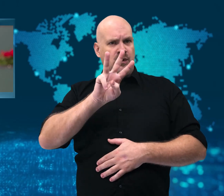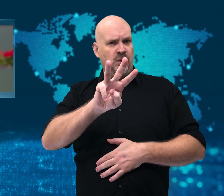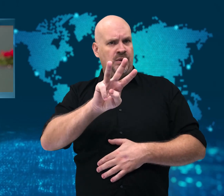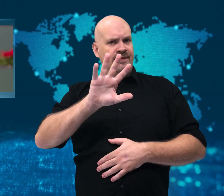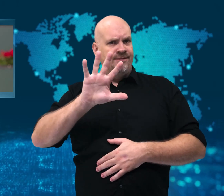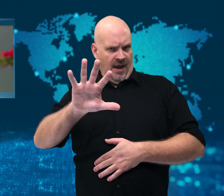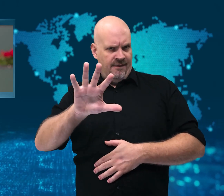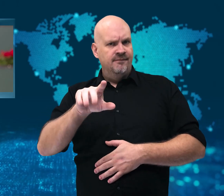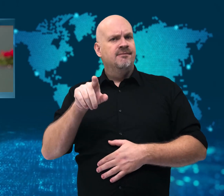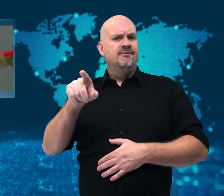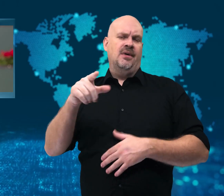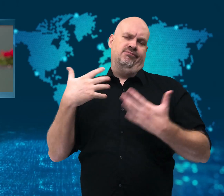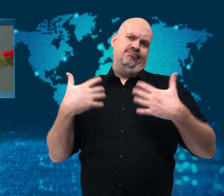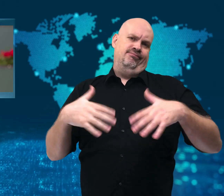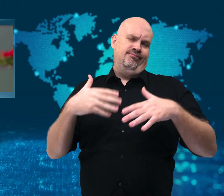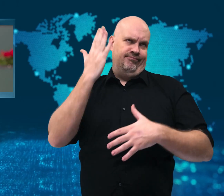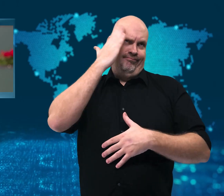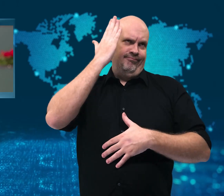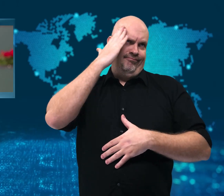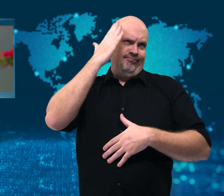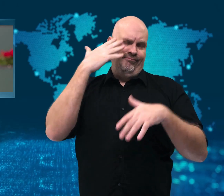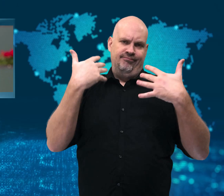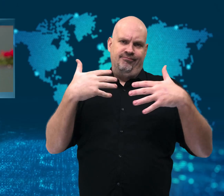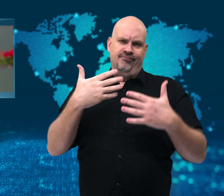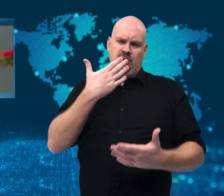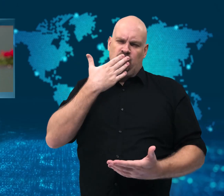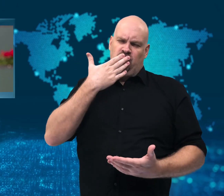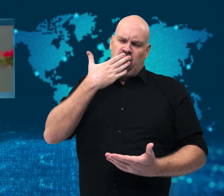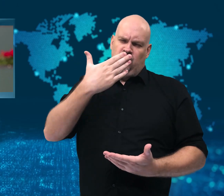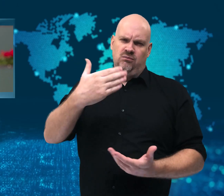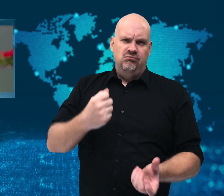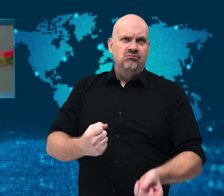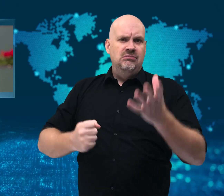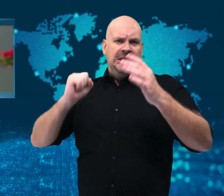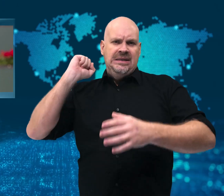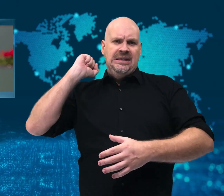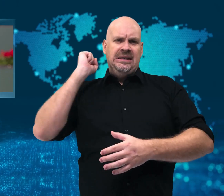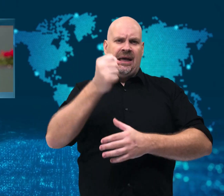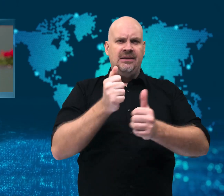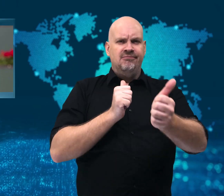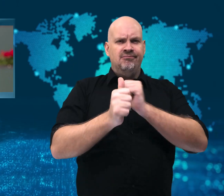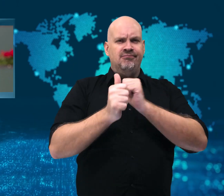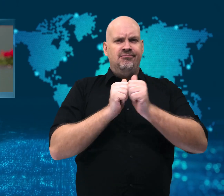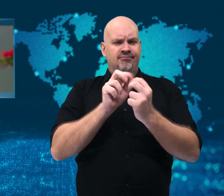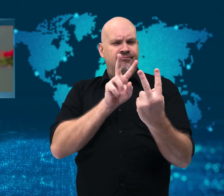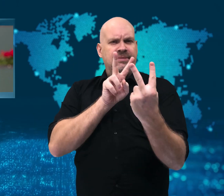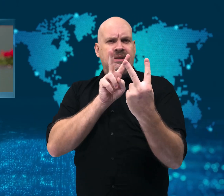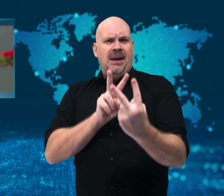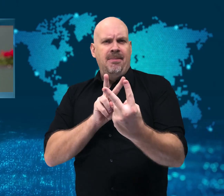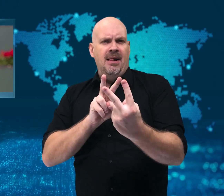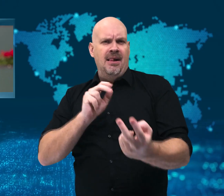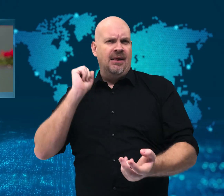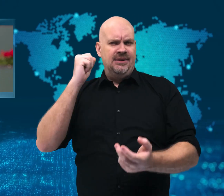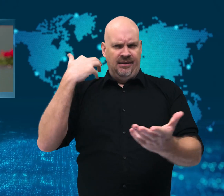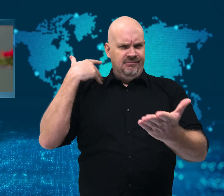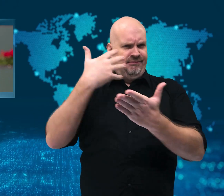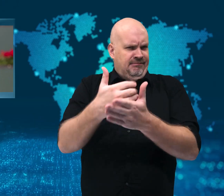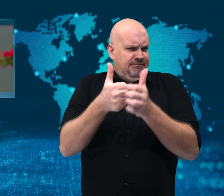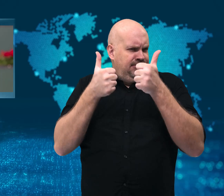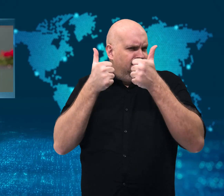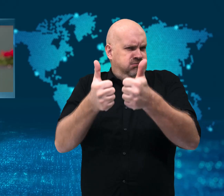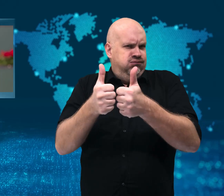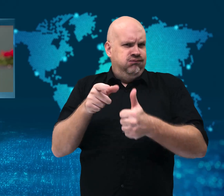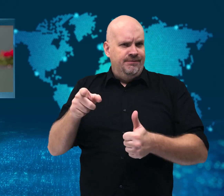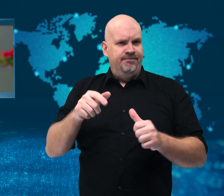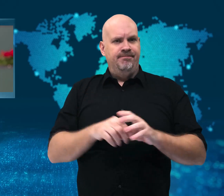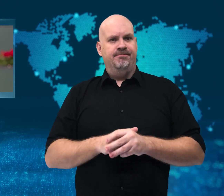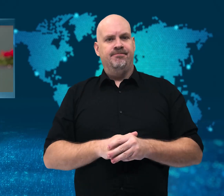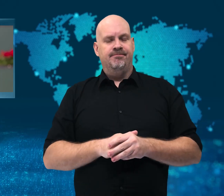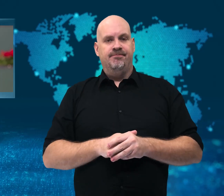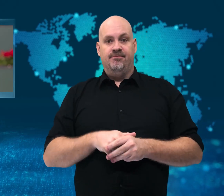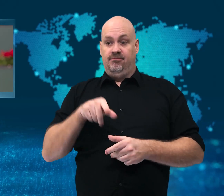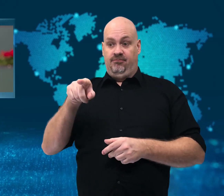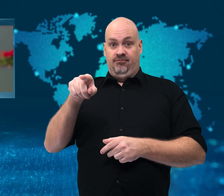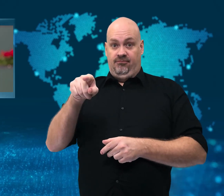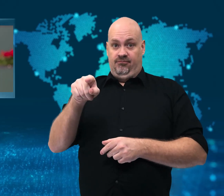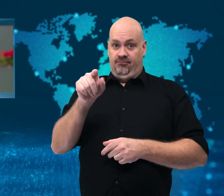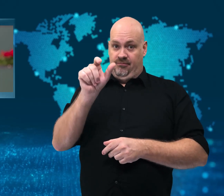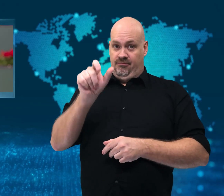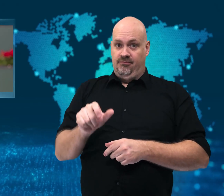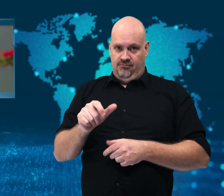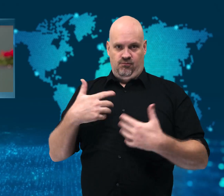is widely known as one of the best doubles tennis players of all time.